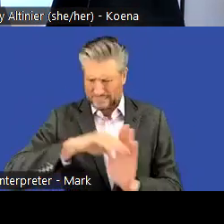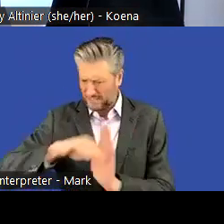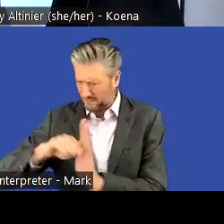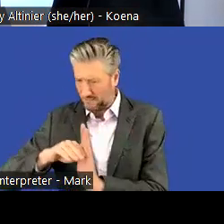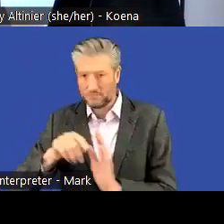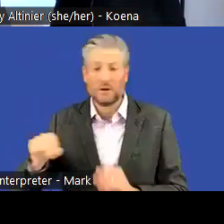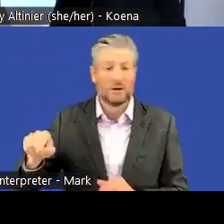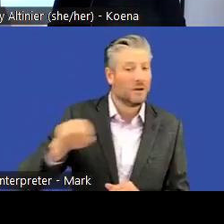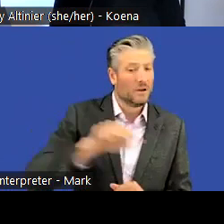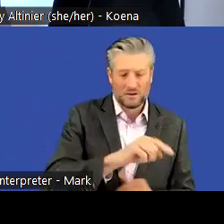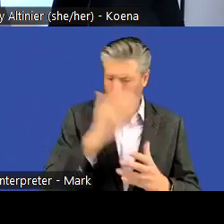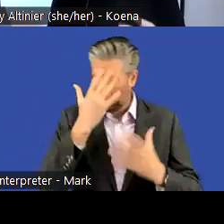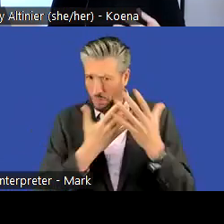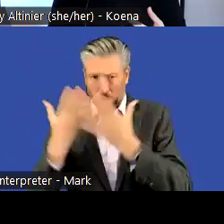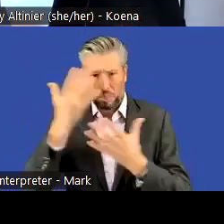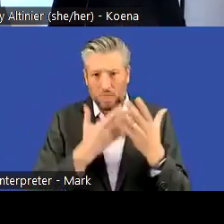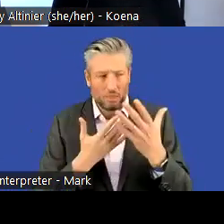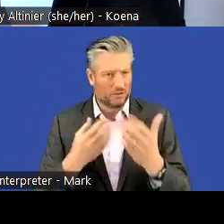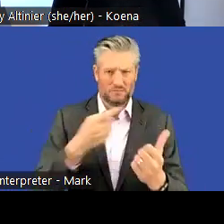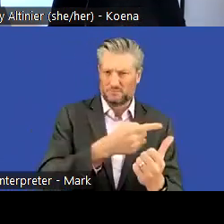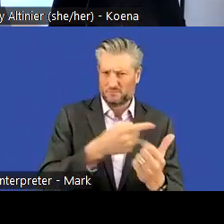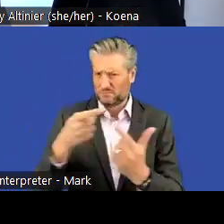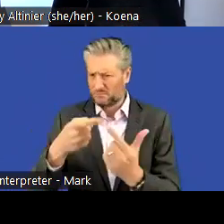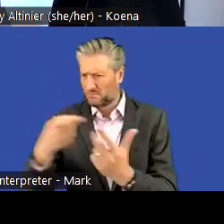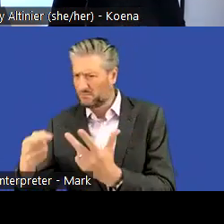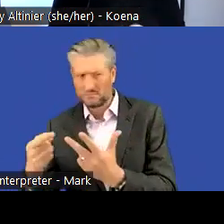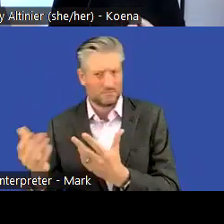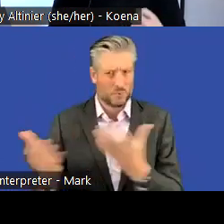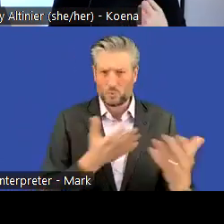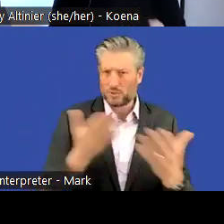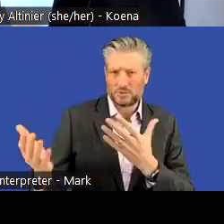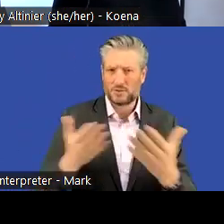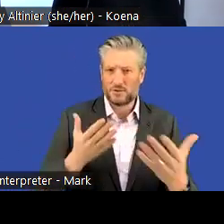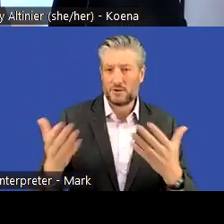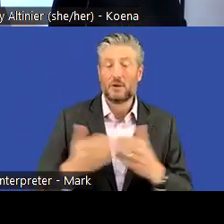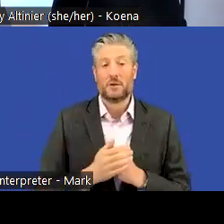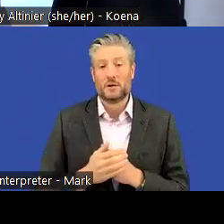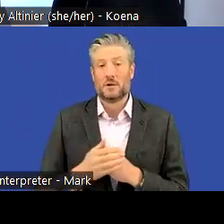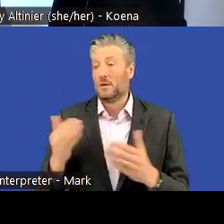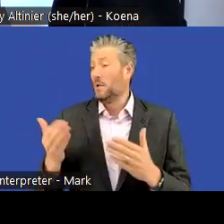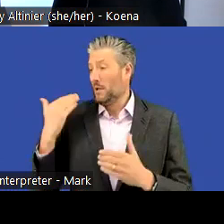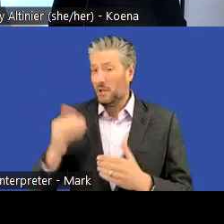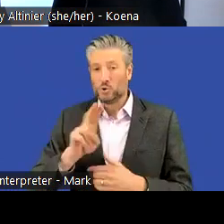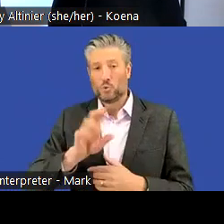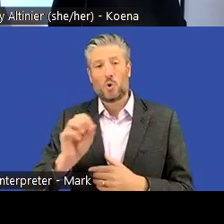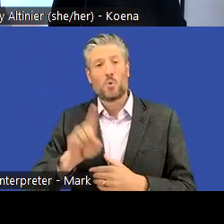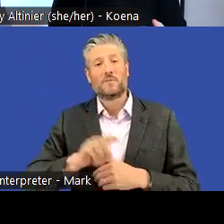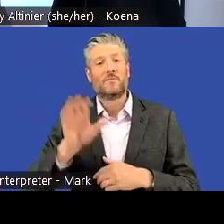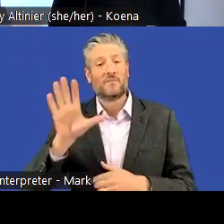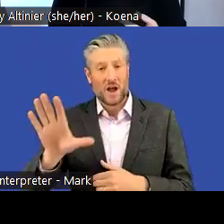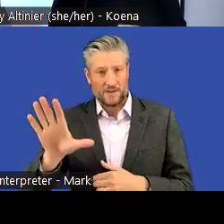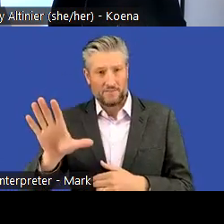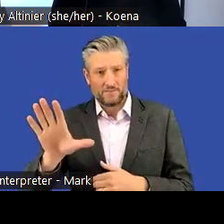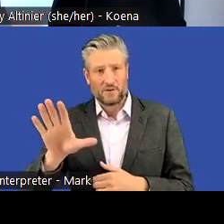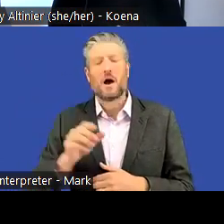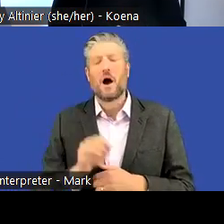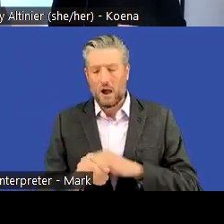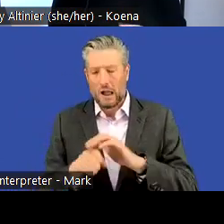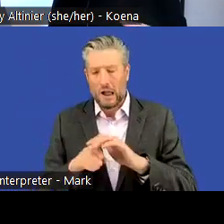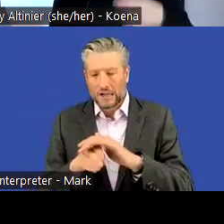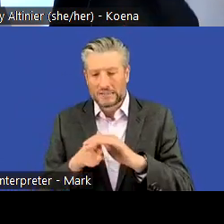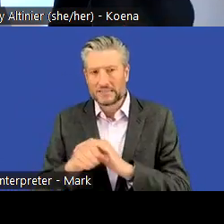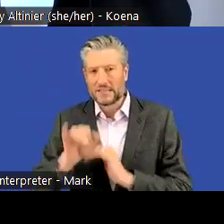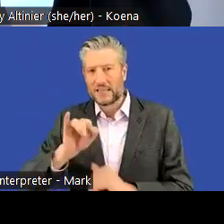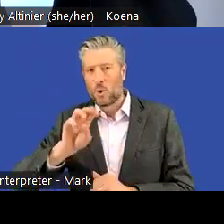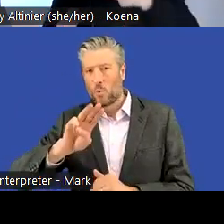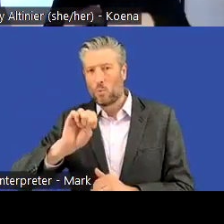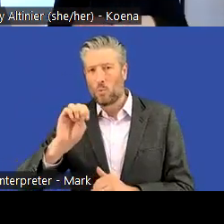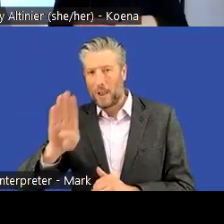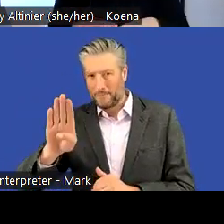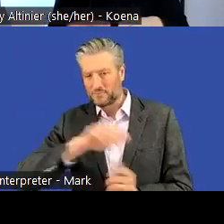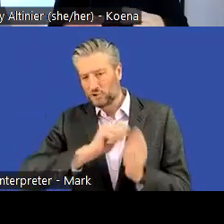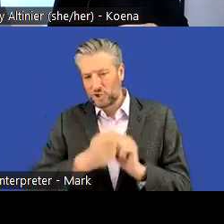In 2015, so years later, AccessiWeb became RGAA 3.